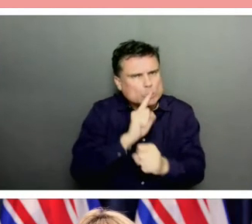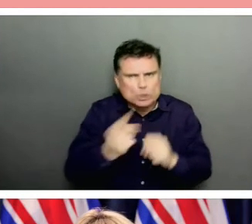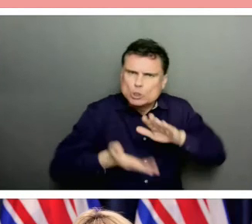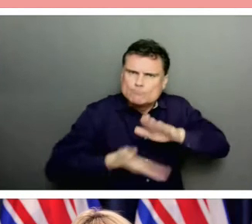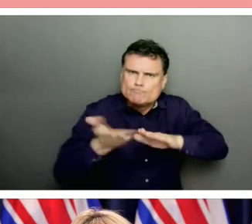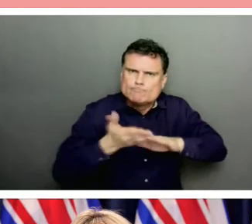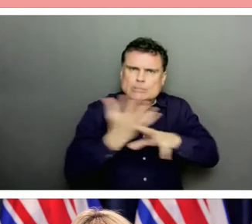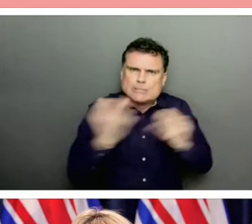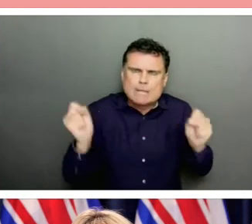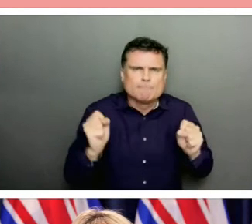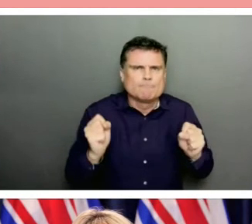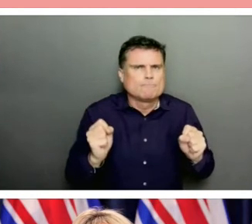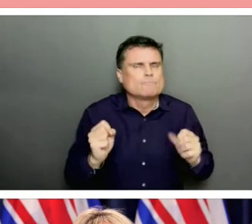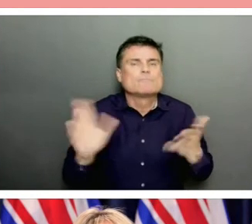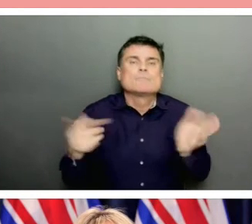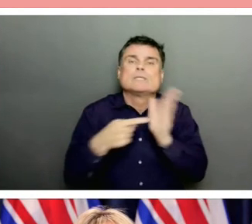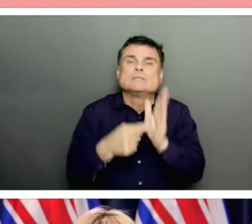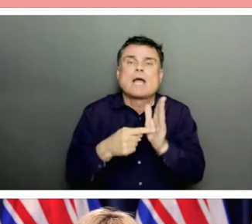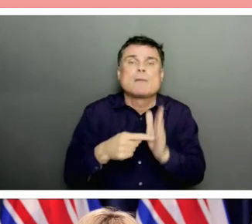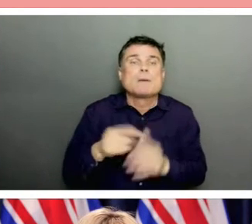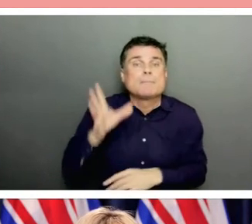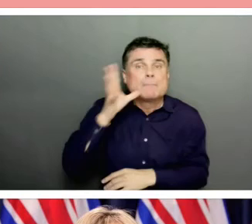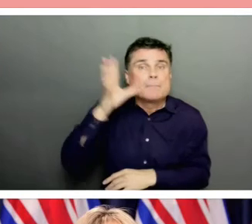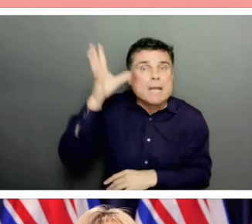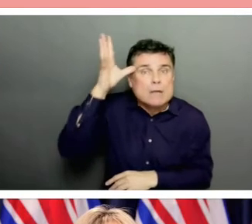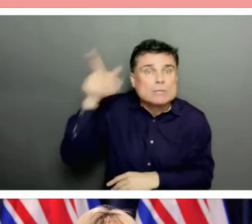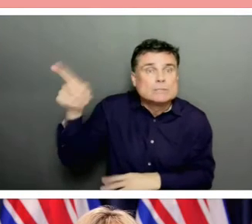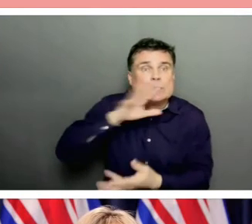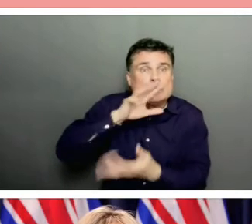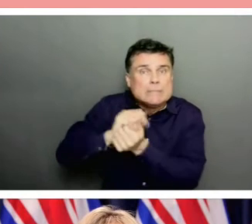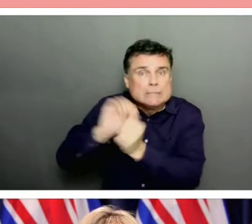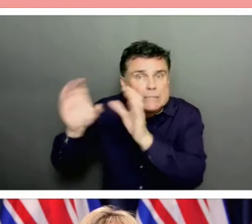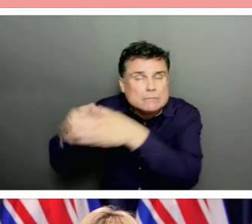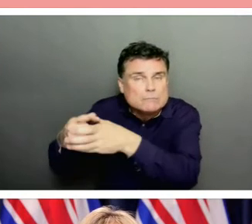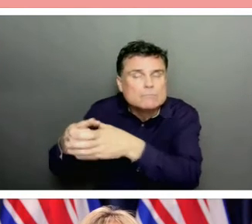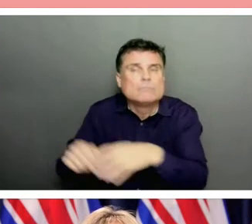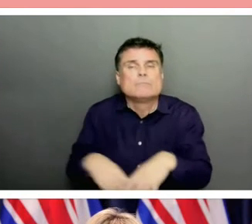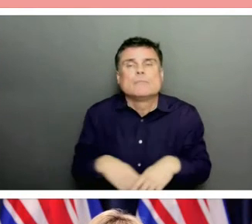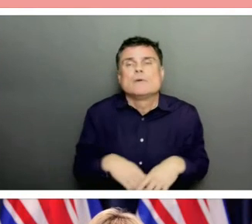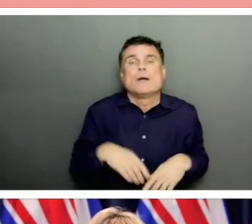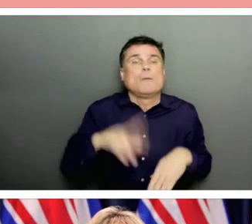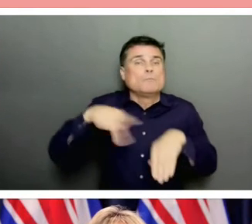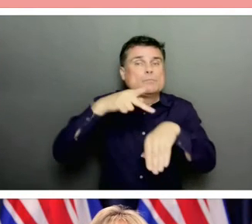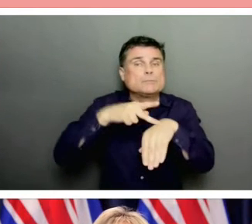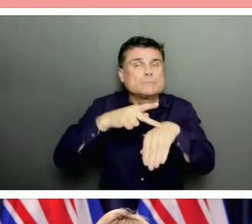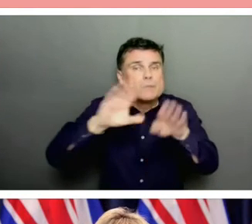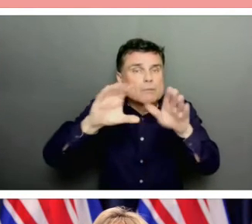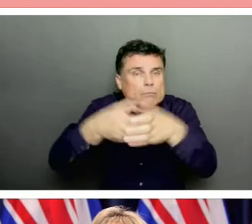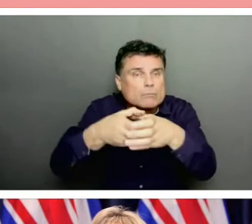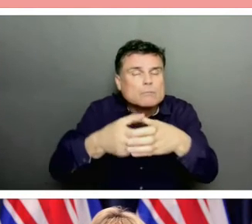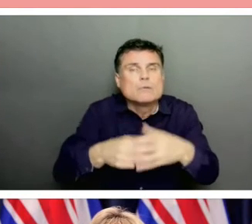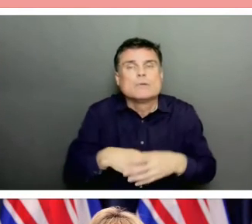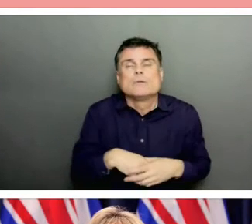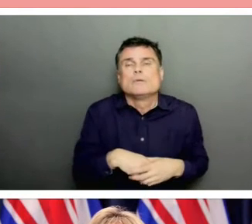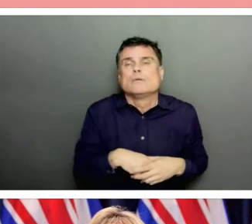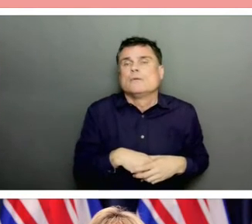advisory committees and principals, others in our school system, and I know there's a lot of anxiety